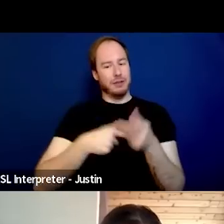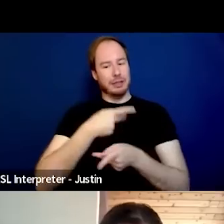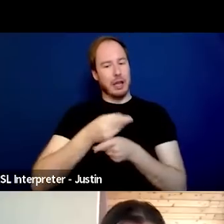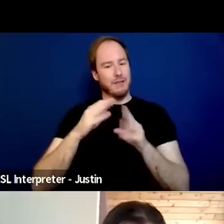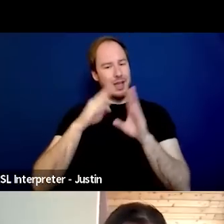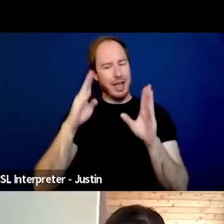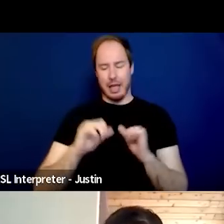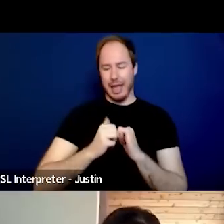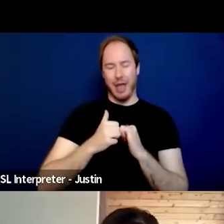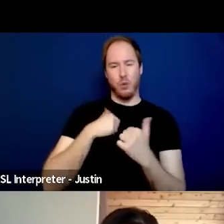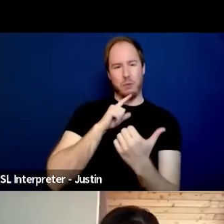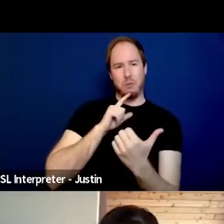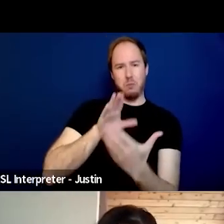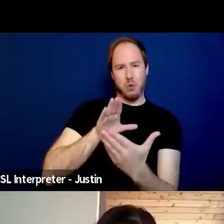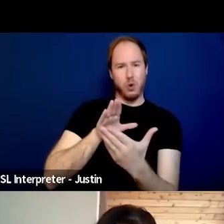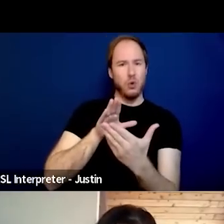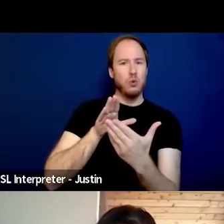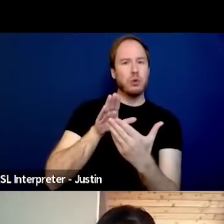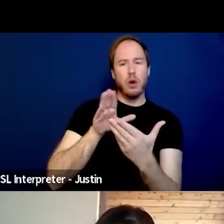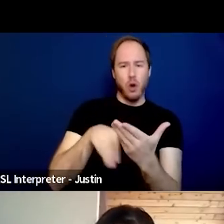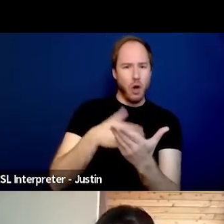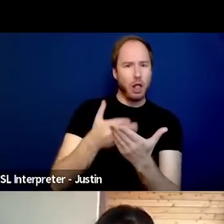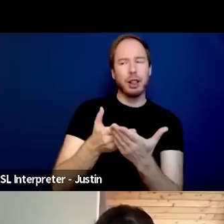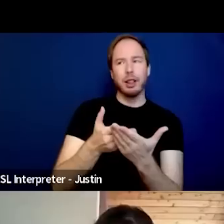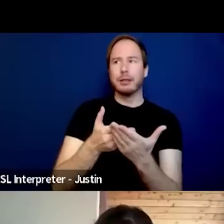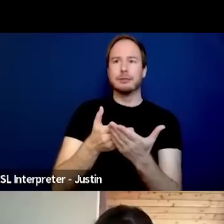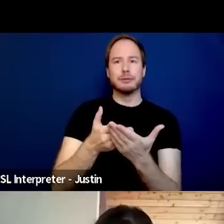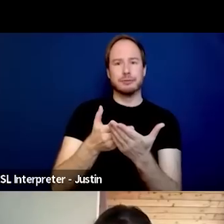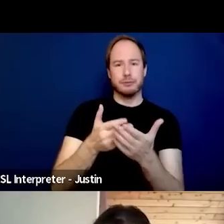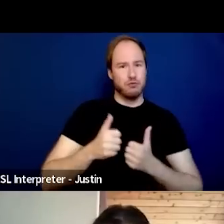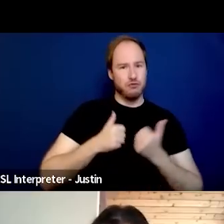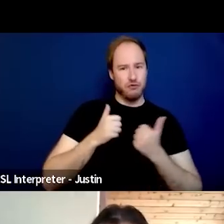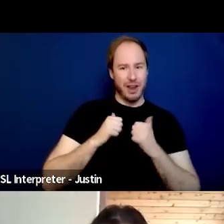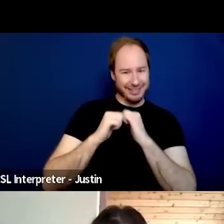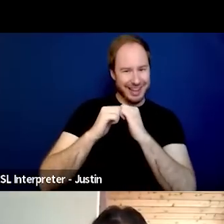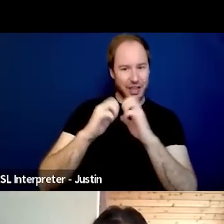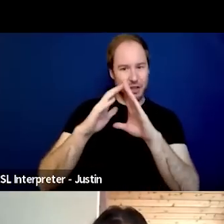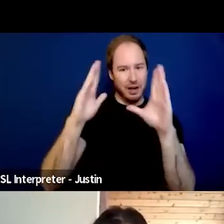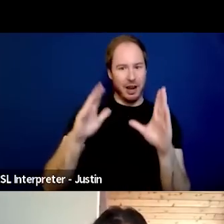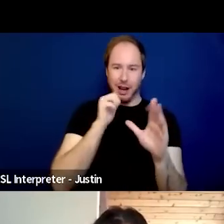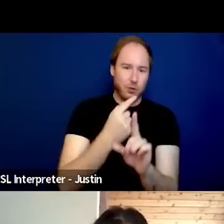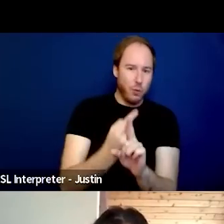how do we support all residents, any thoughts or recommendations there,